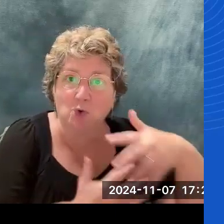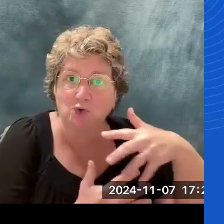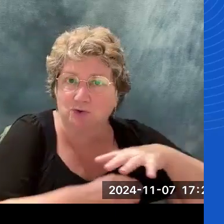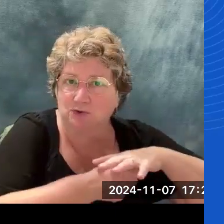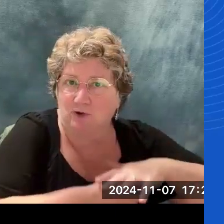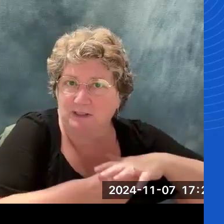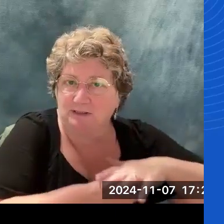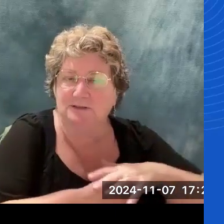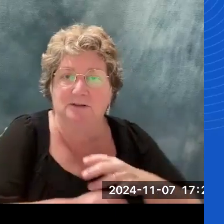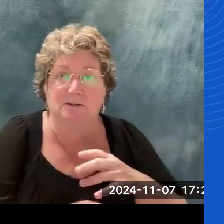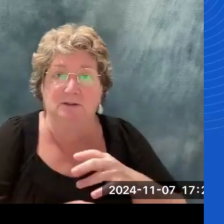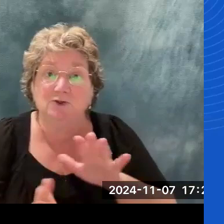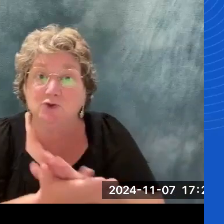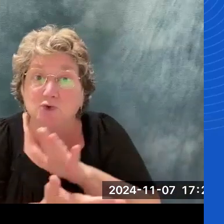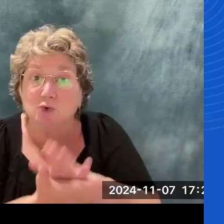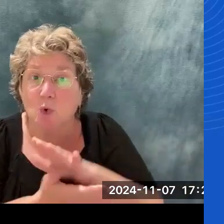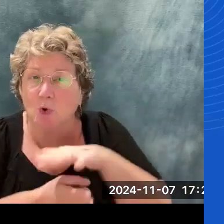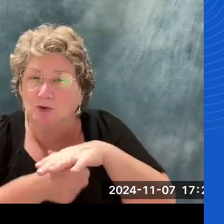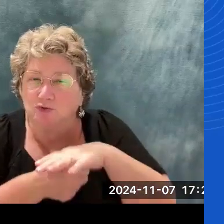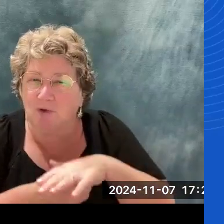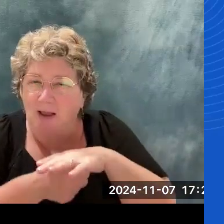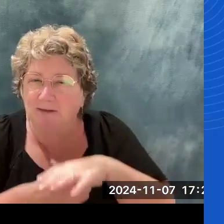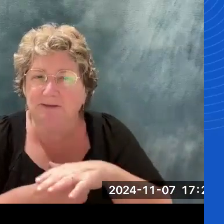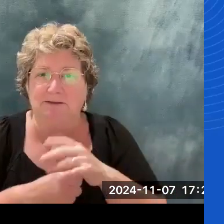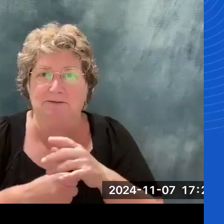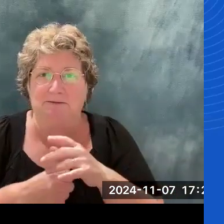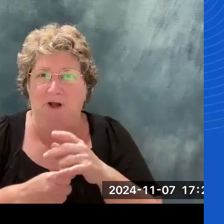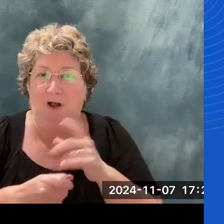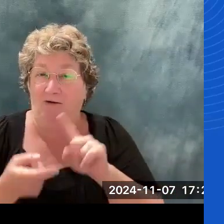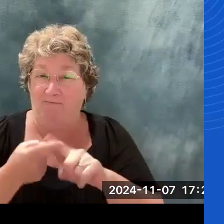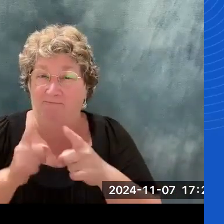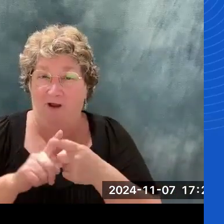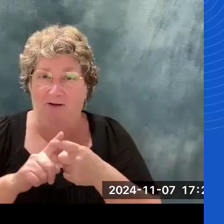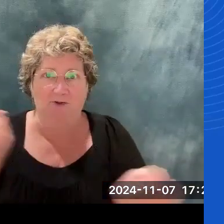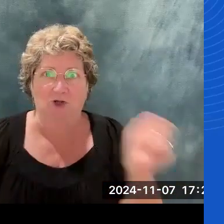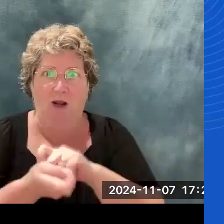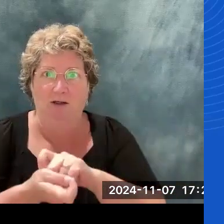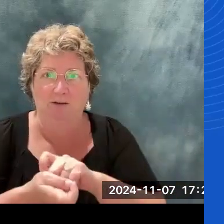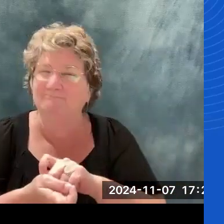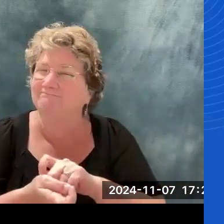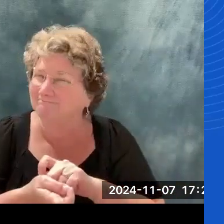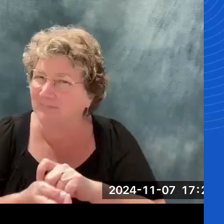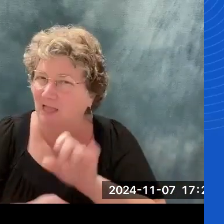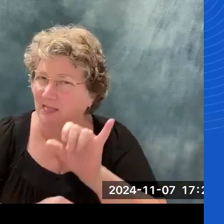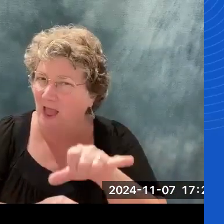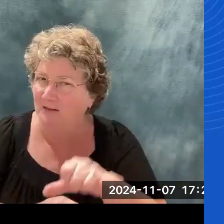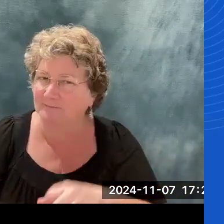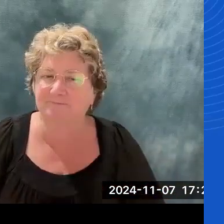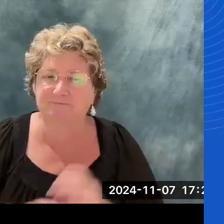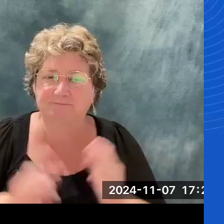Are there changing in friends or things like that? There's also a typo on this, I see, but that's